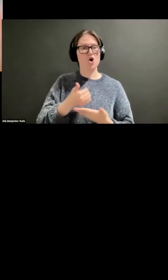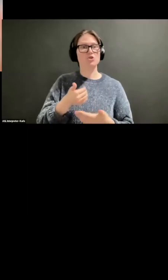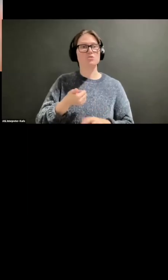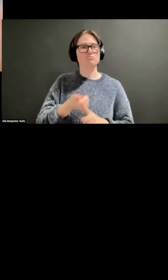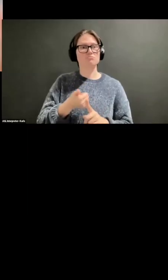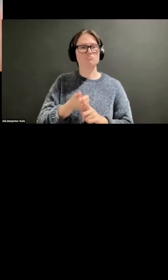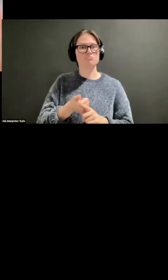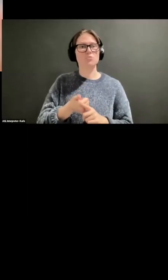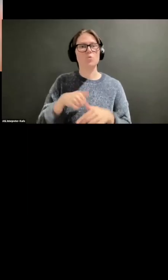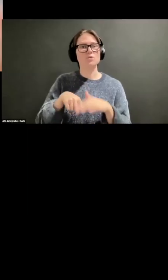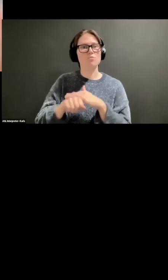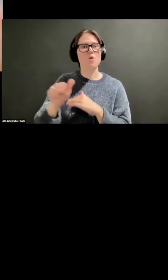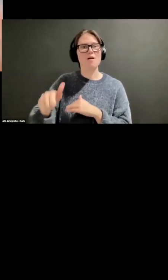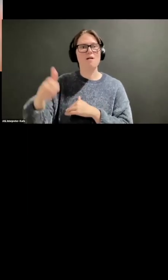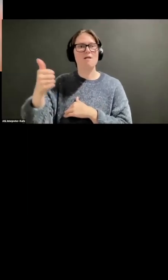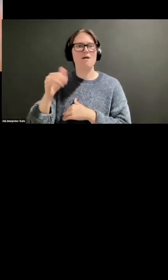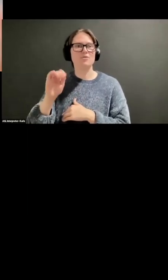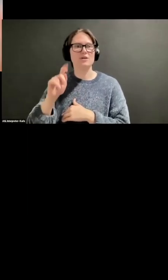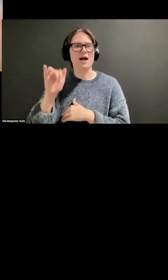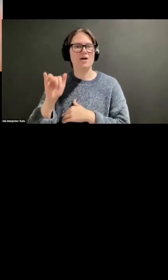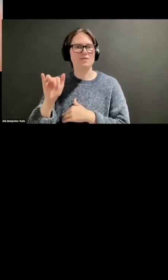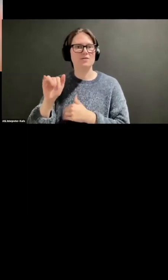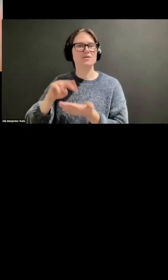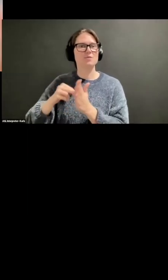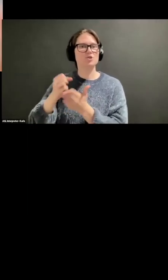born, and then the social workers that were the agency